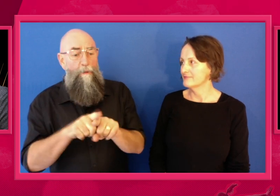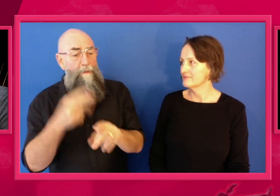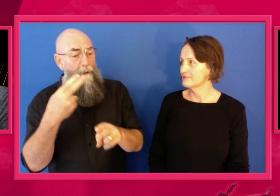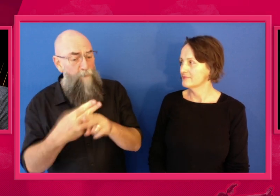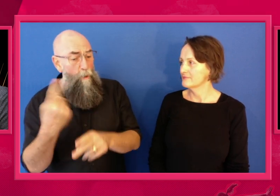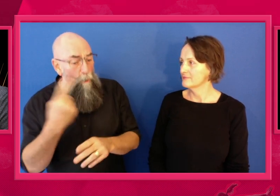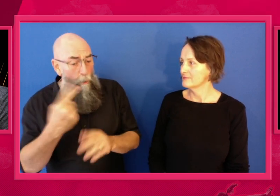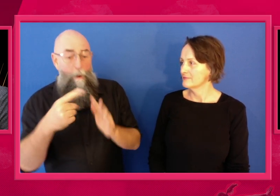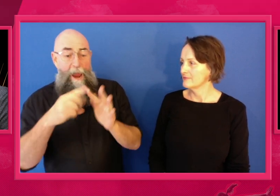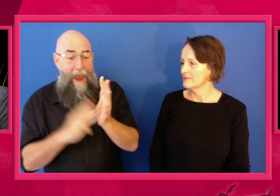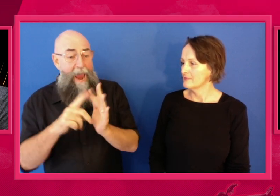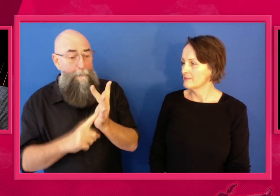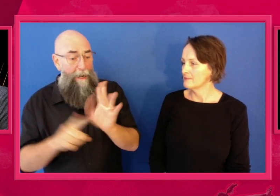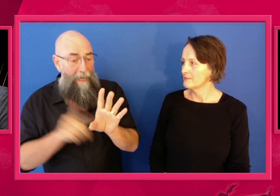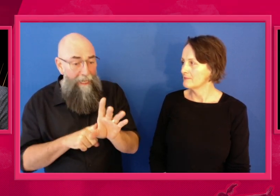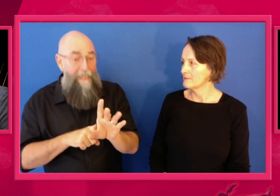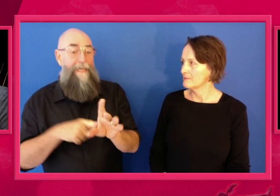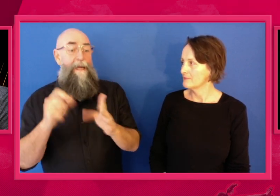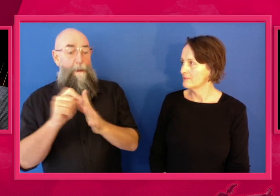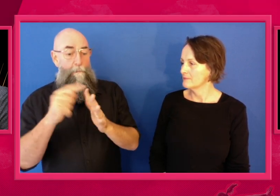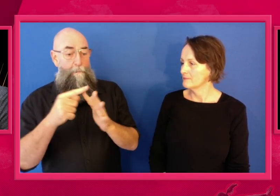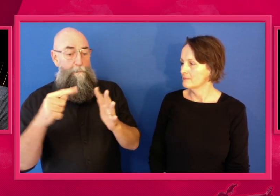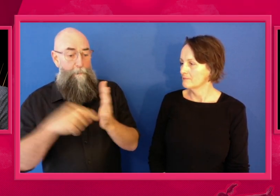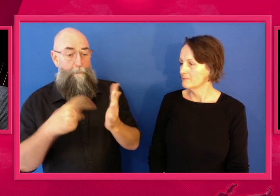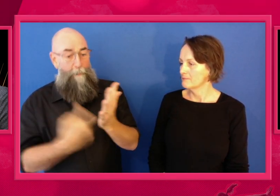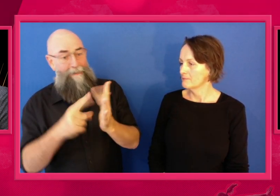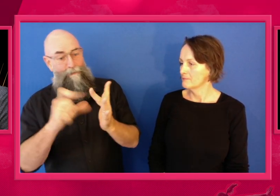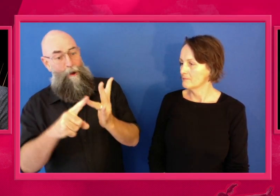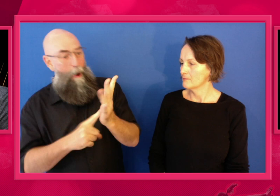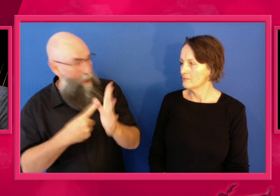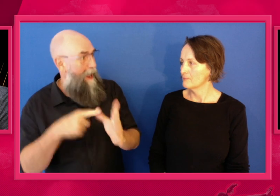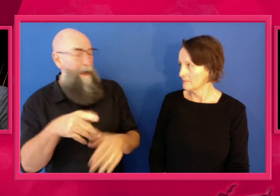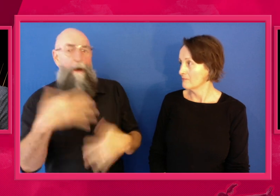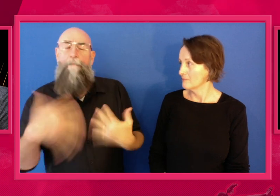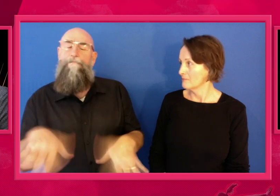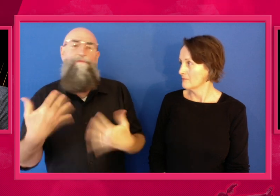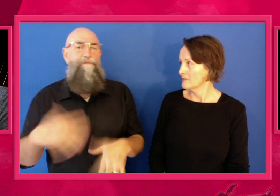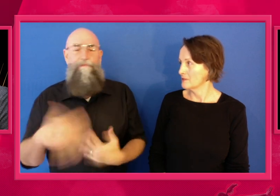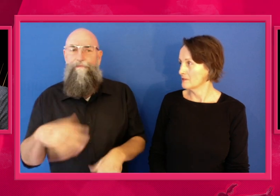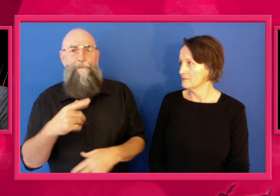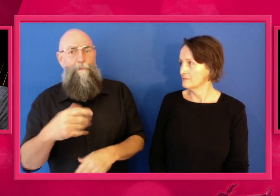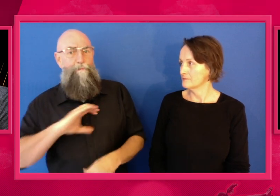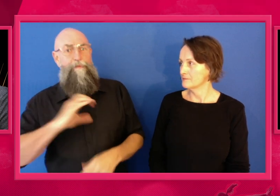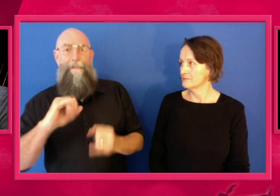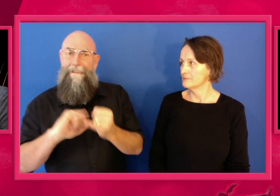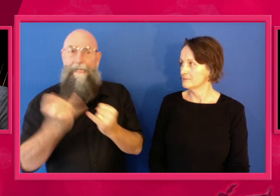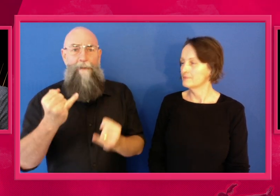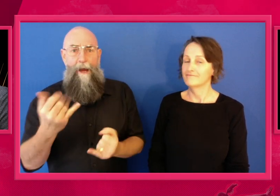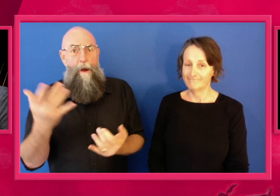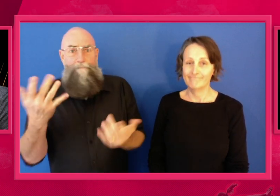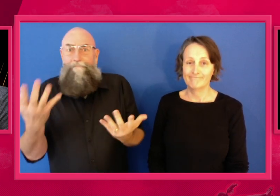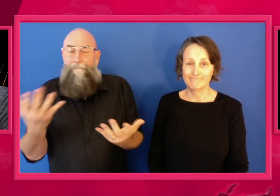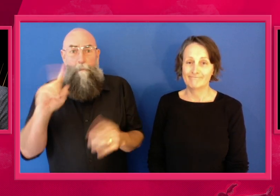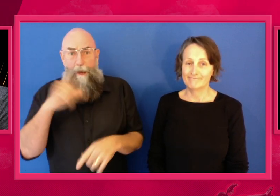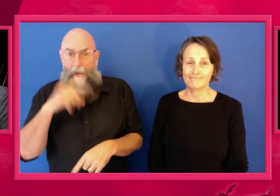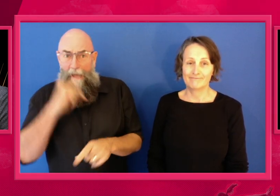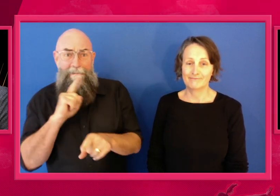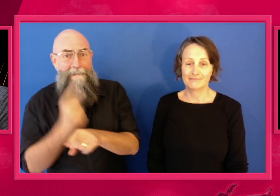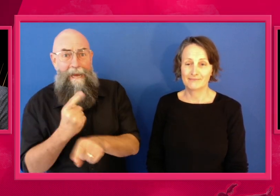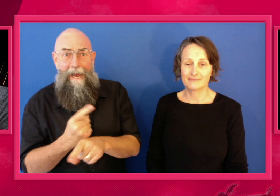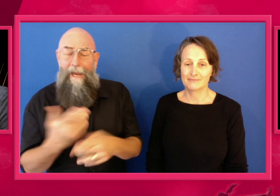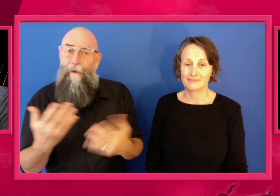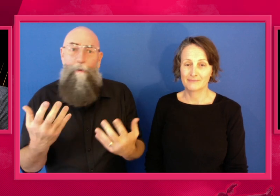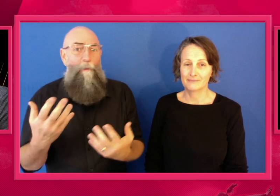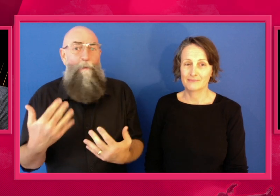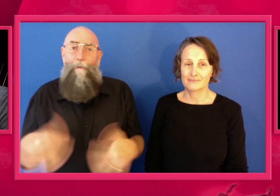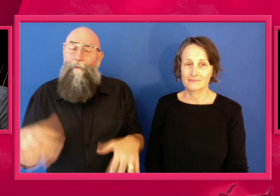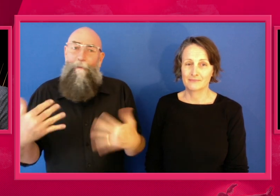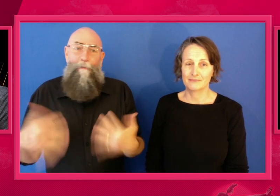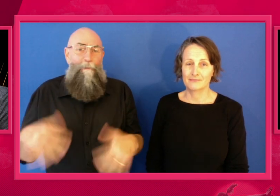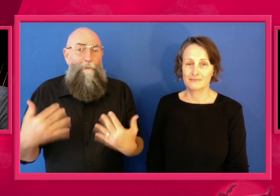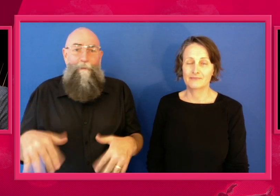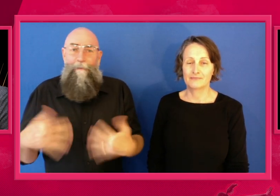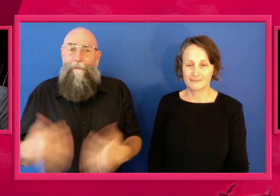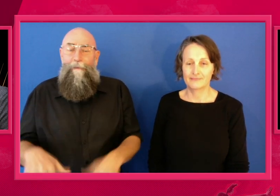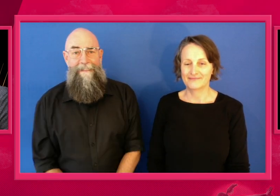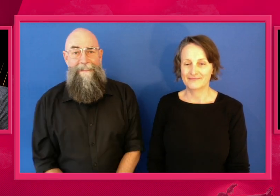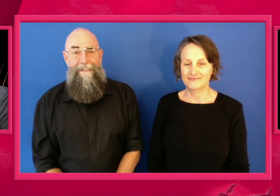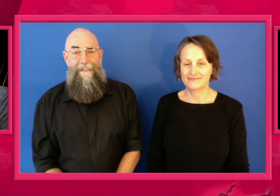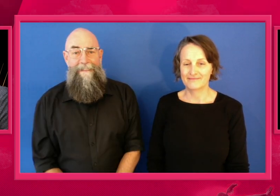To backup her gold medal at the velodrome with the silver. What do you say? This last